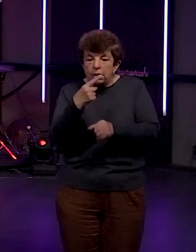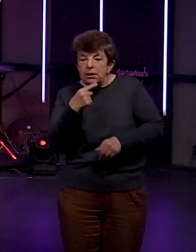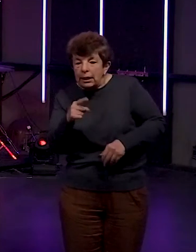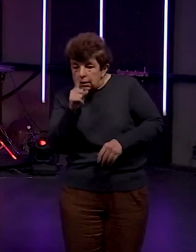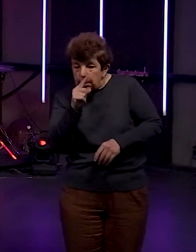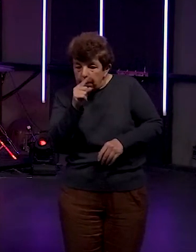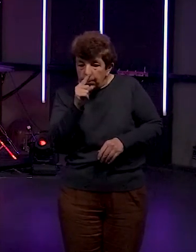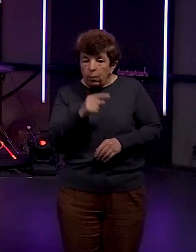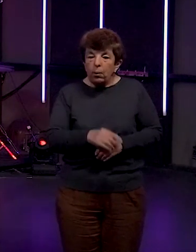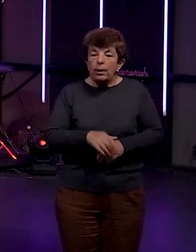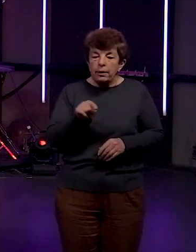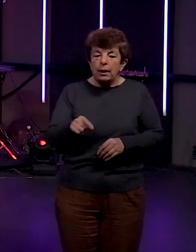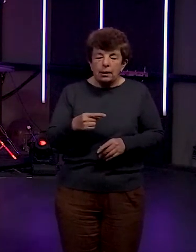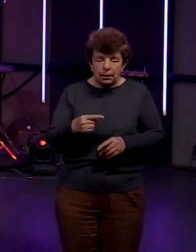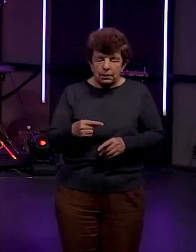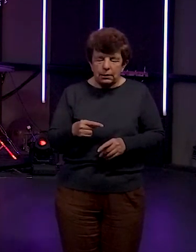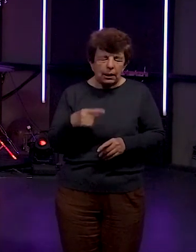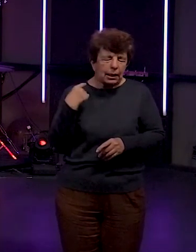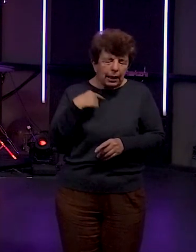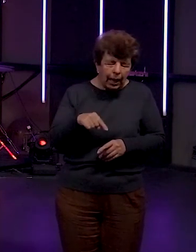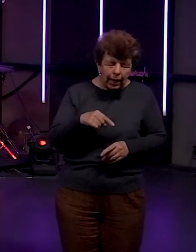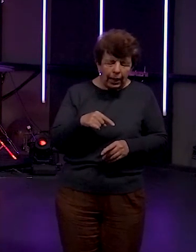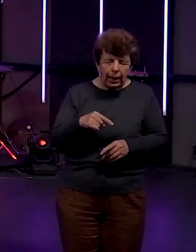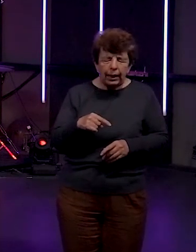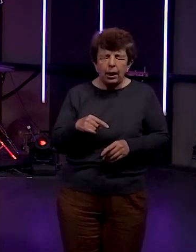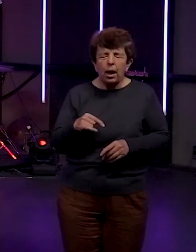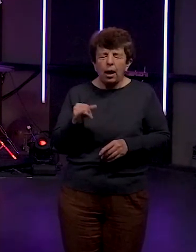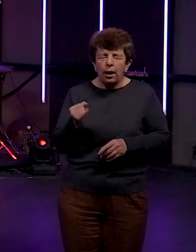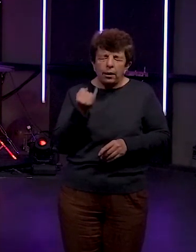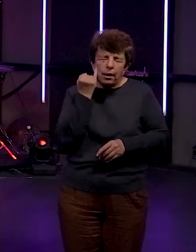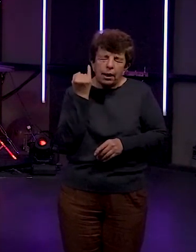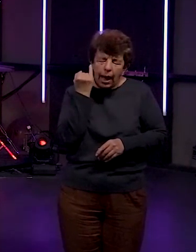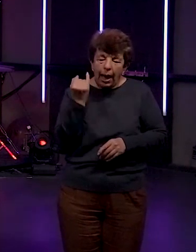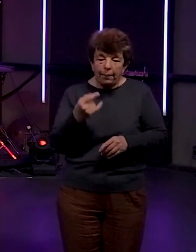this sacrifice of the lamb would spare them from the judgment that was going to